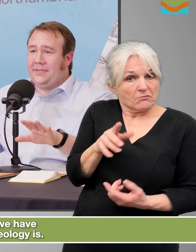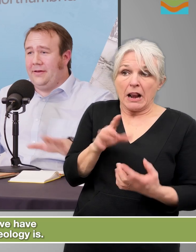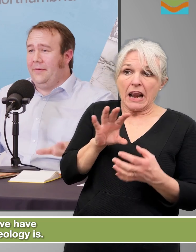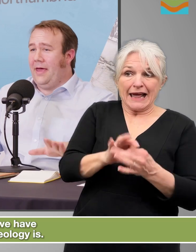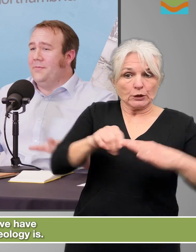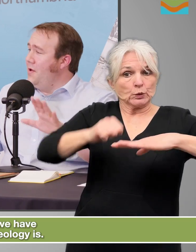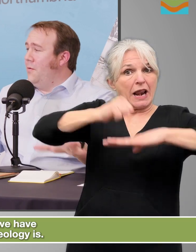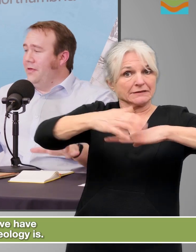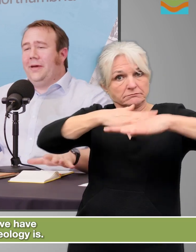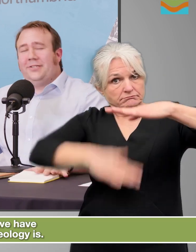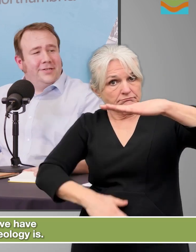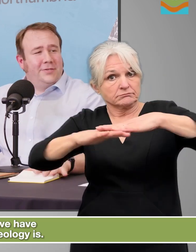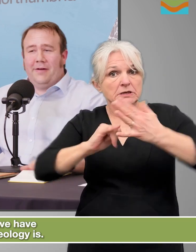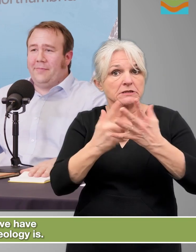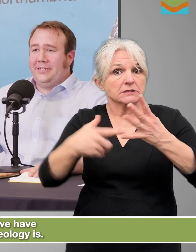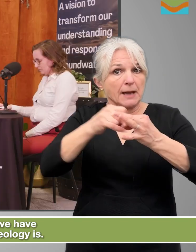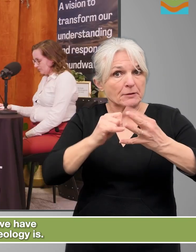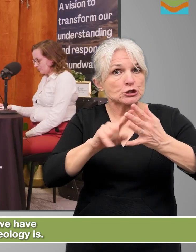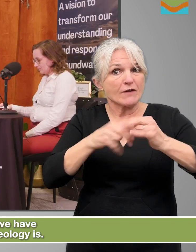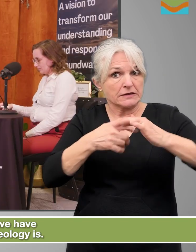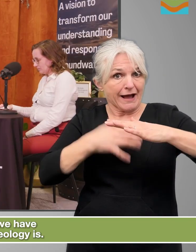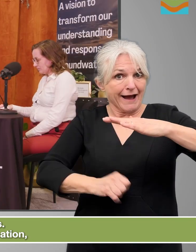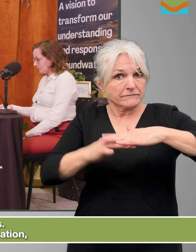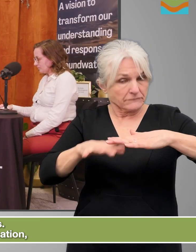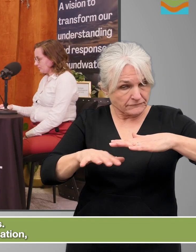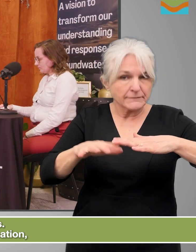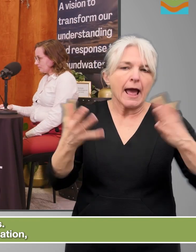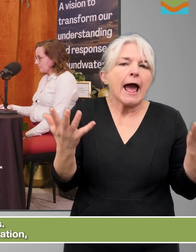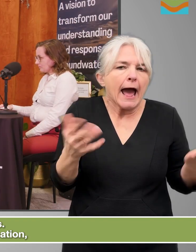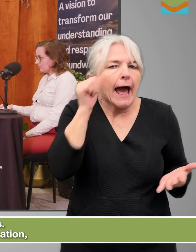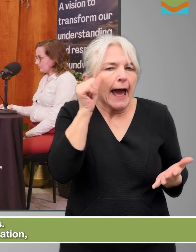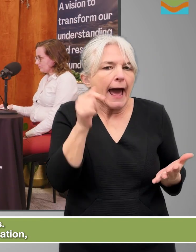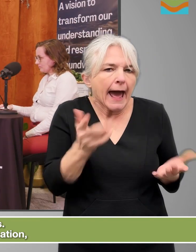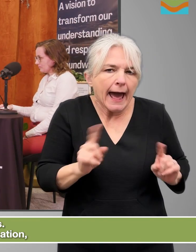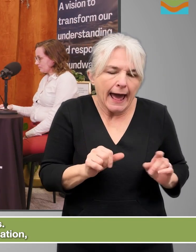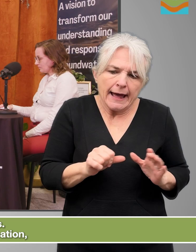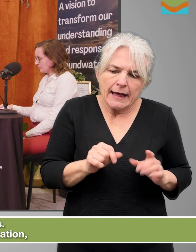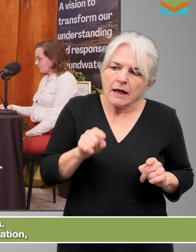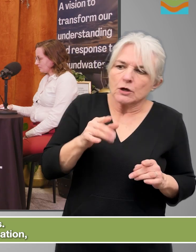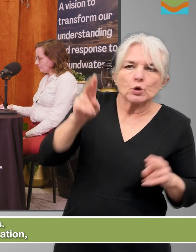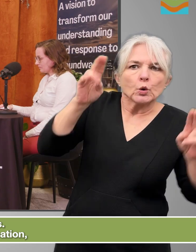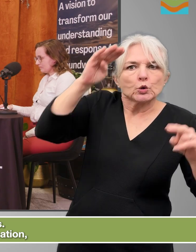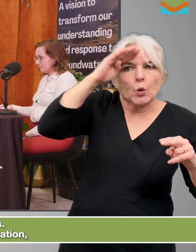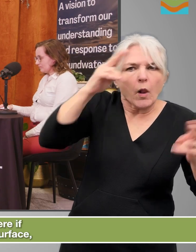one of the biggest challenges we have at BGS is nobody knows what geology is. It's not taught in schools. That's a whole other conversation,